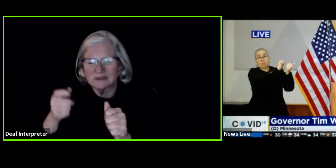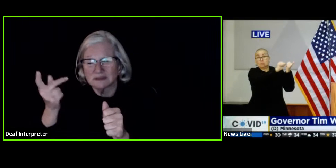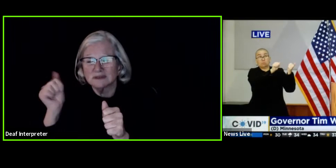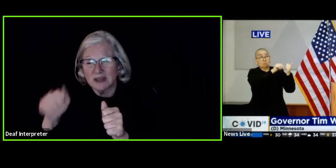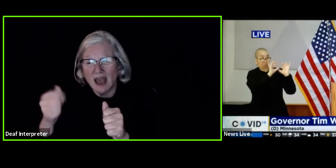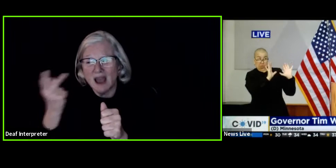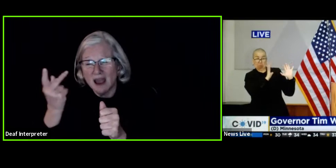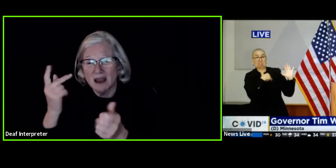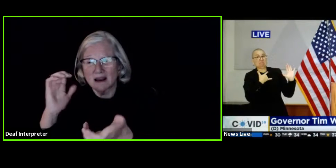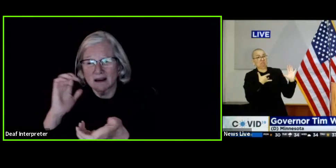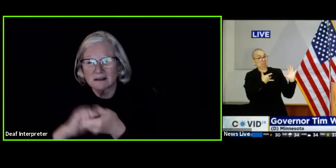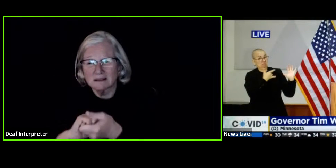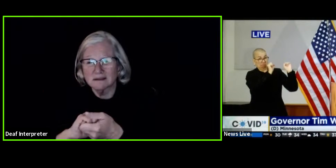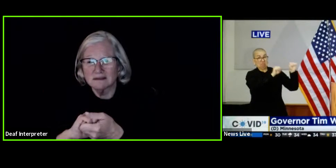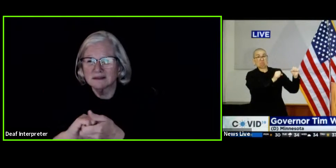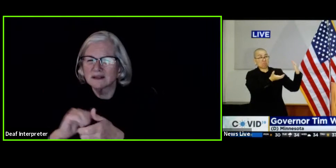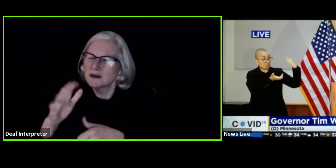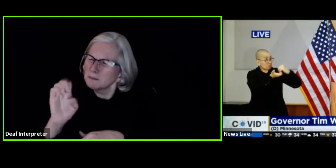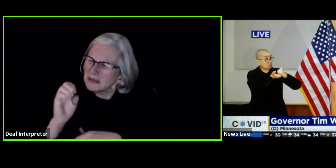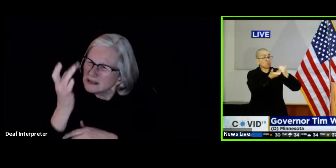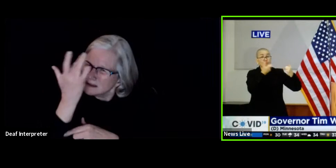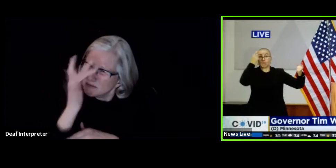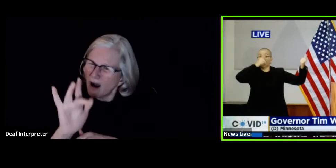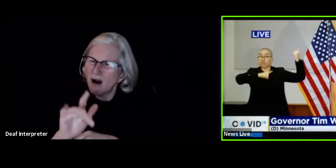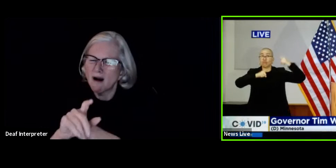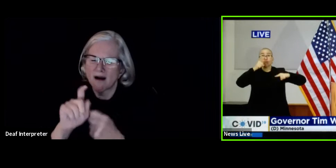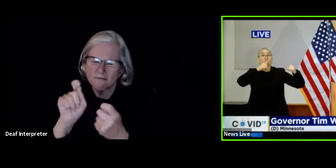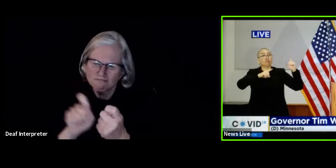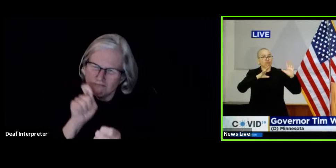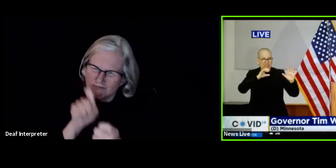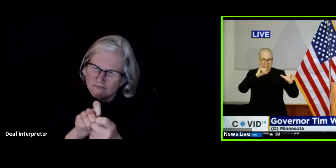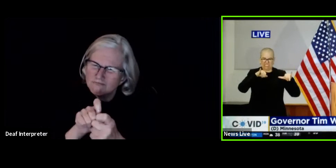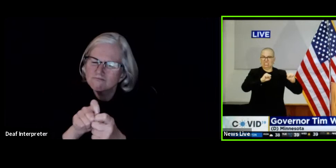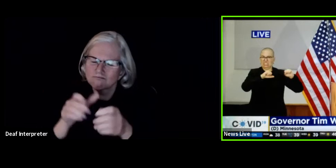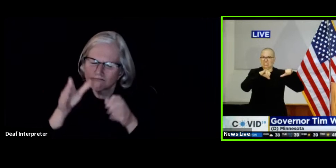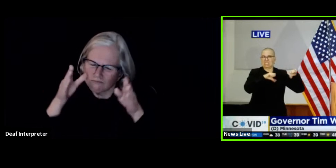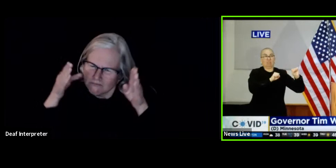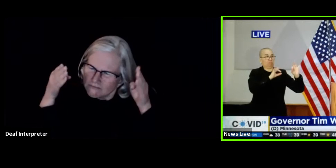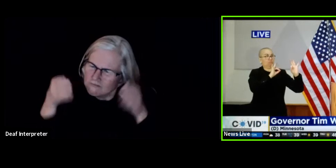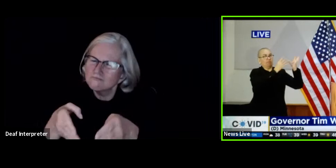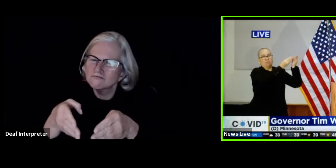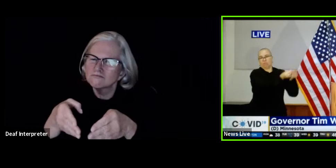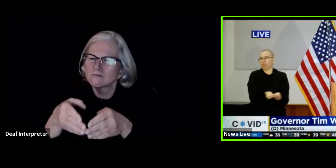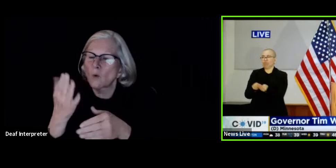PARTNER TOGETHER IN A REALLY SMART AND TARGETED WAY OF THINGS THE ADMINISTRATION CAN DO AND